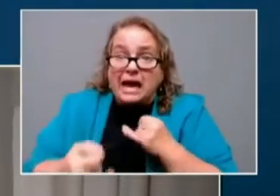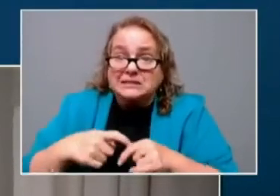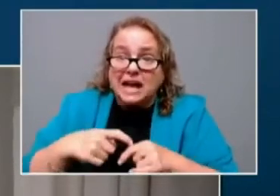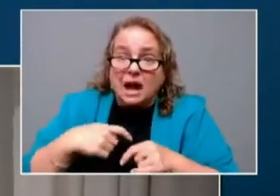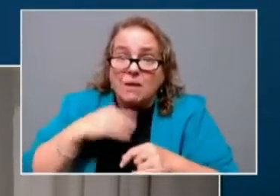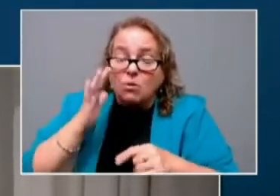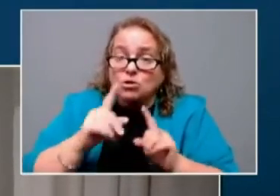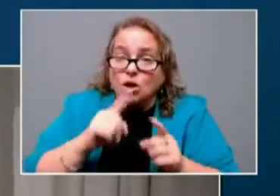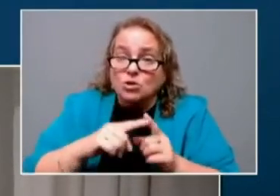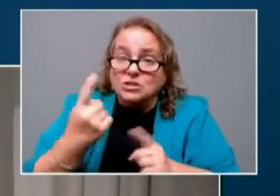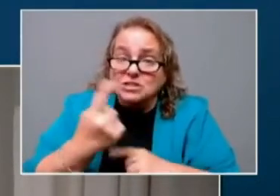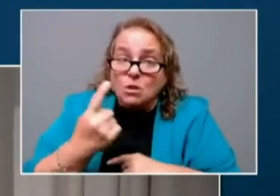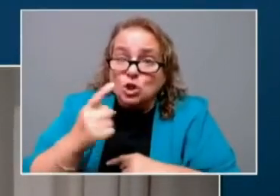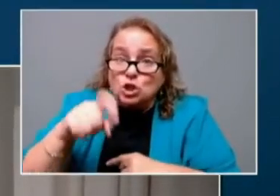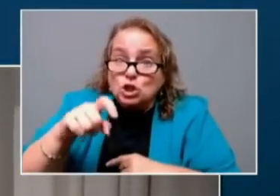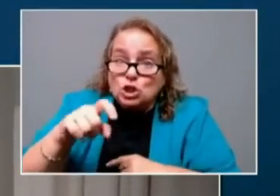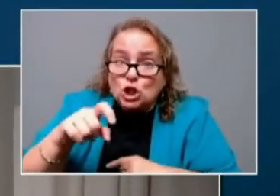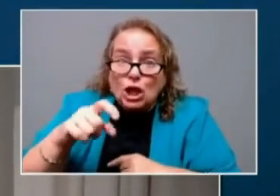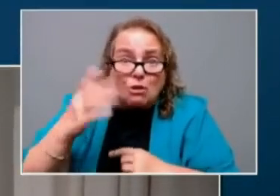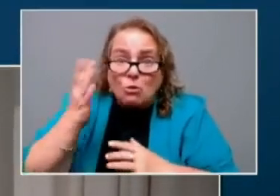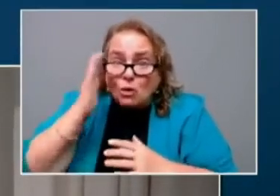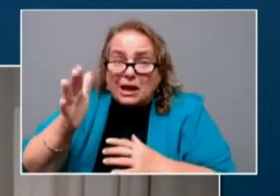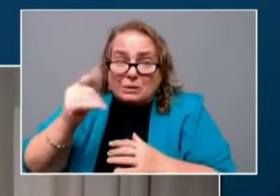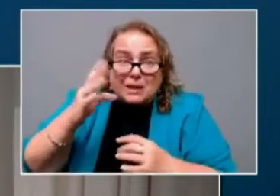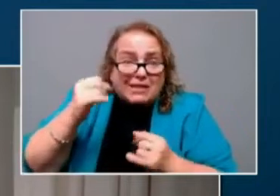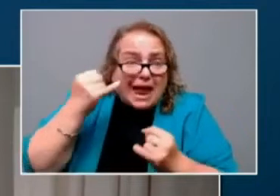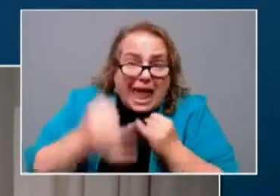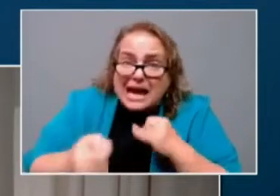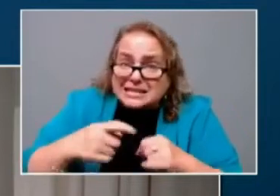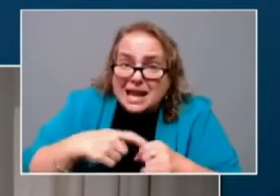I'm ever going to talk to them. And so you slow down, you answer those